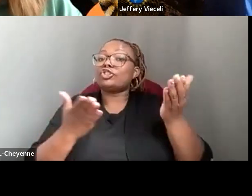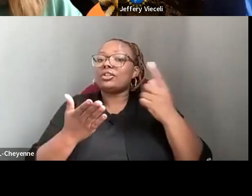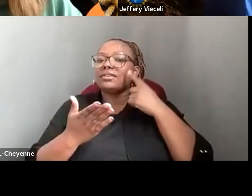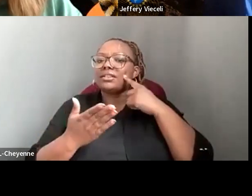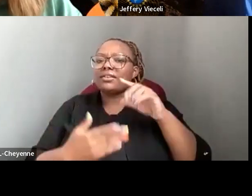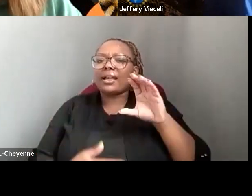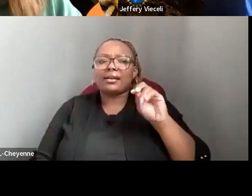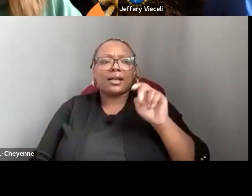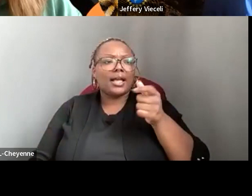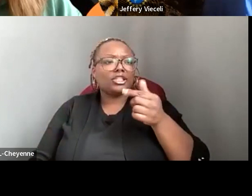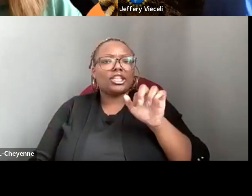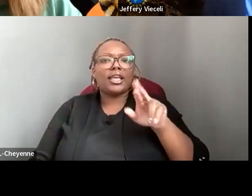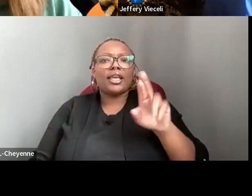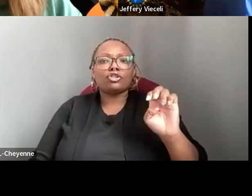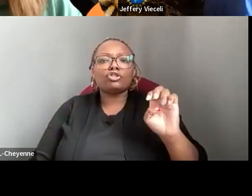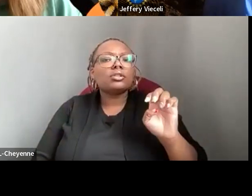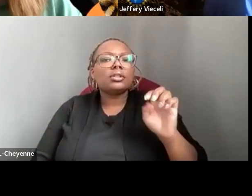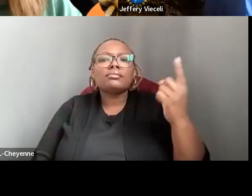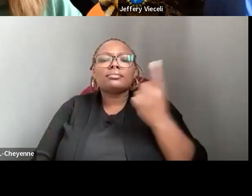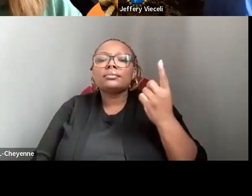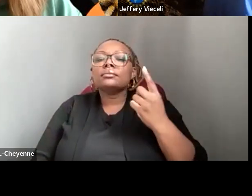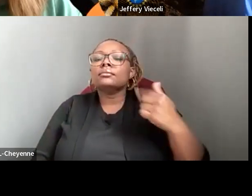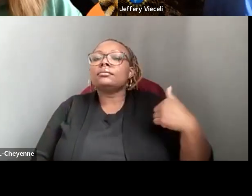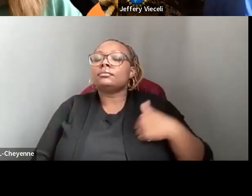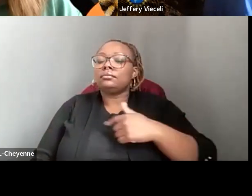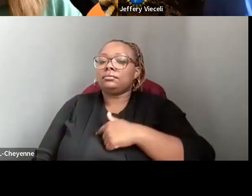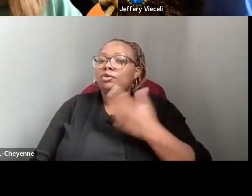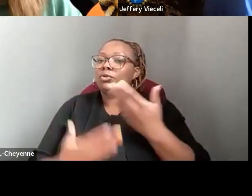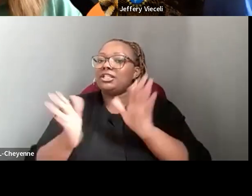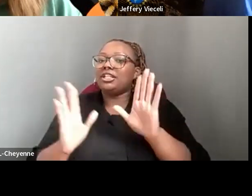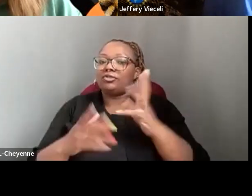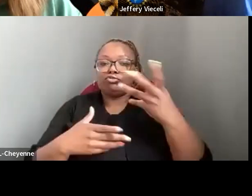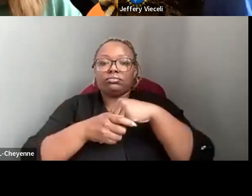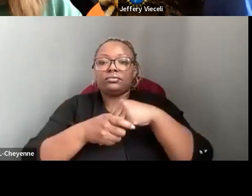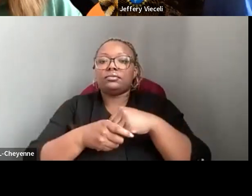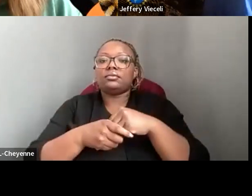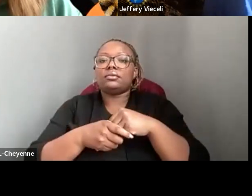But you know, that's something that we generally don't get into. And I've been disallowing a lot of those